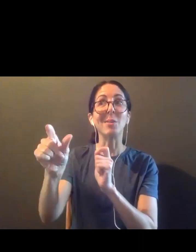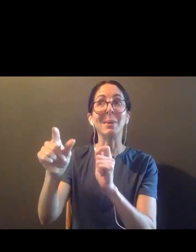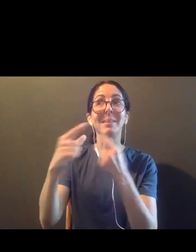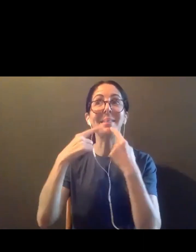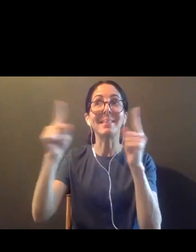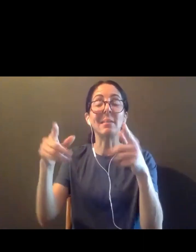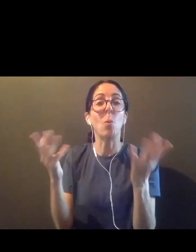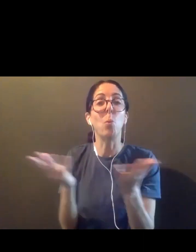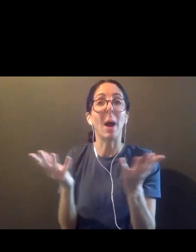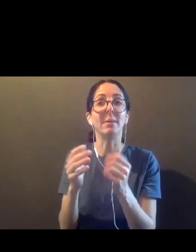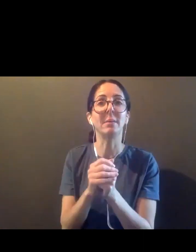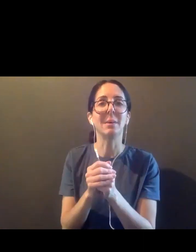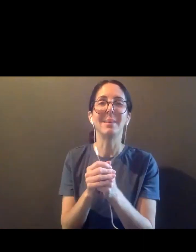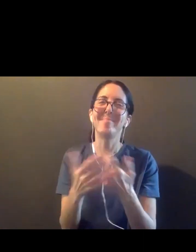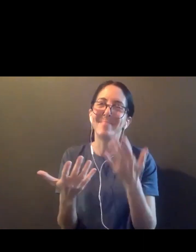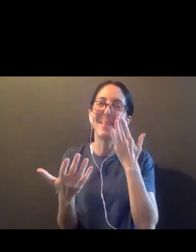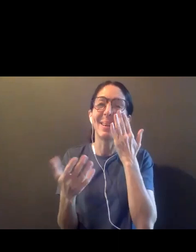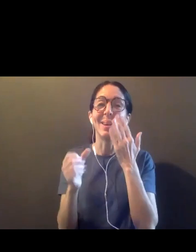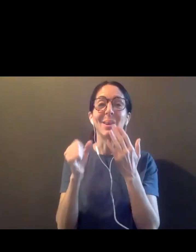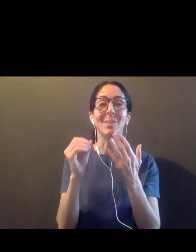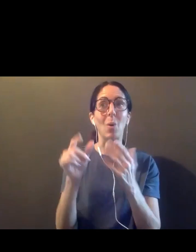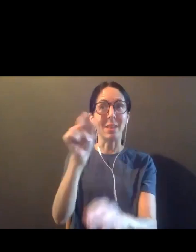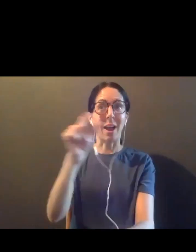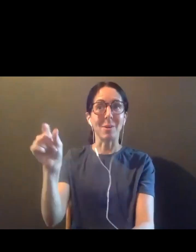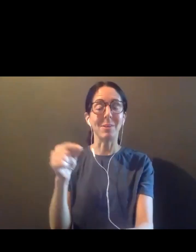That what's in it for me is really something big that our government will be looking for.